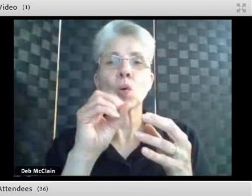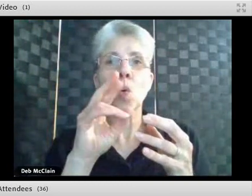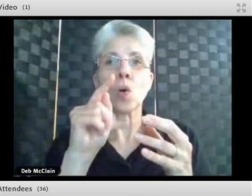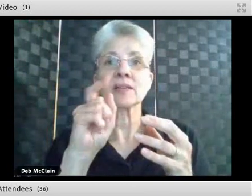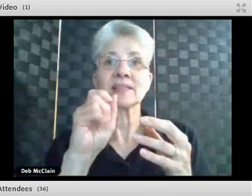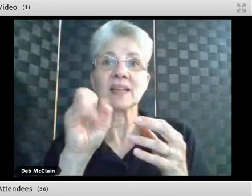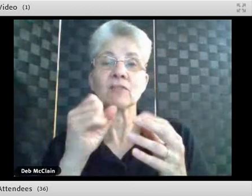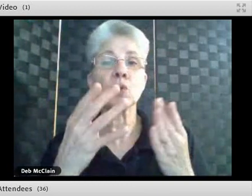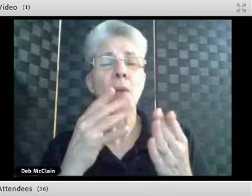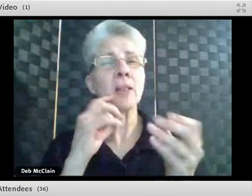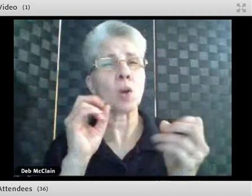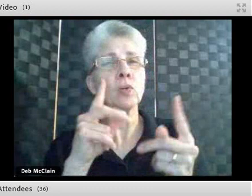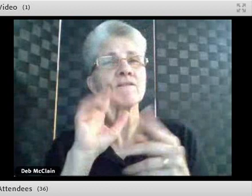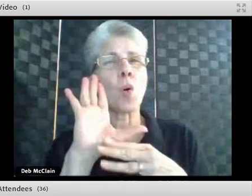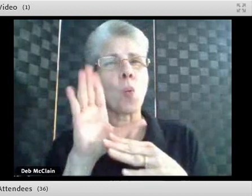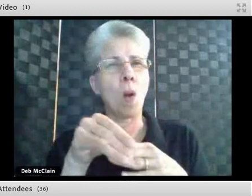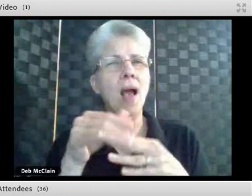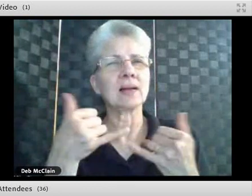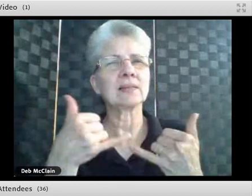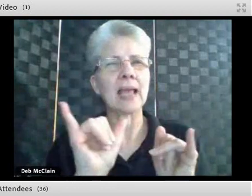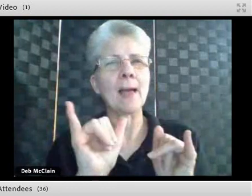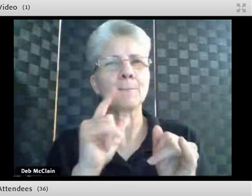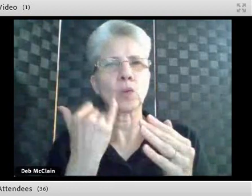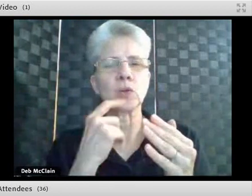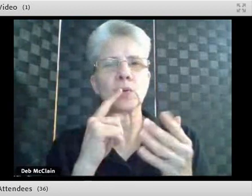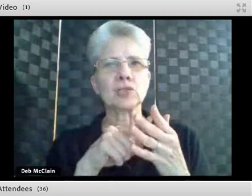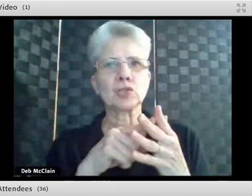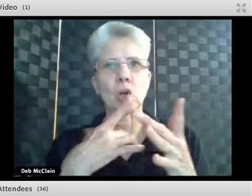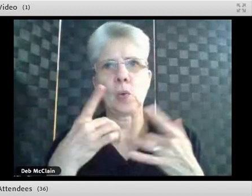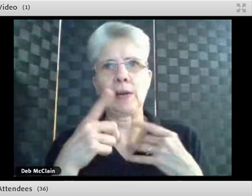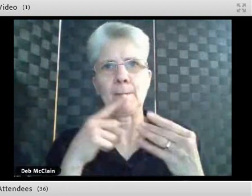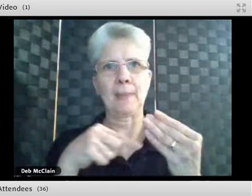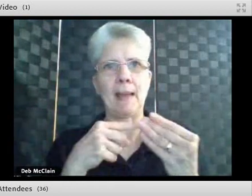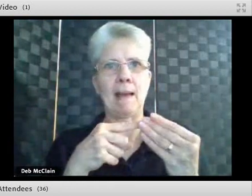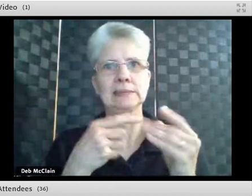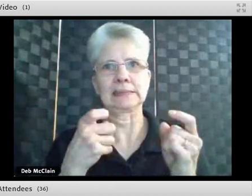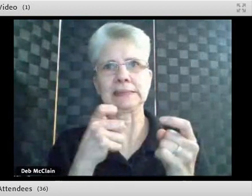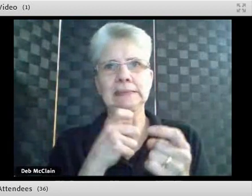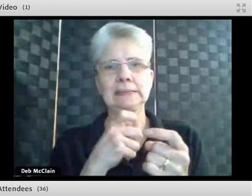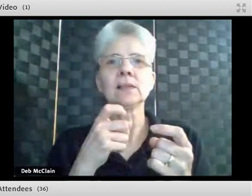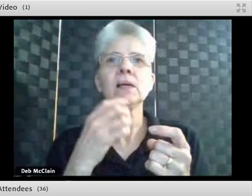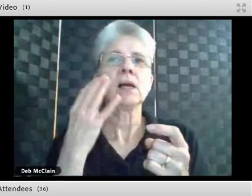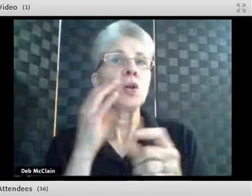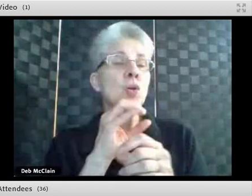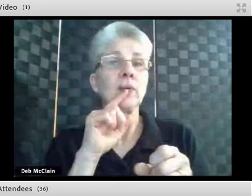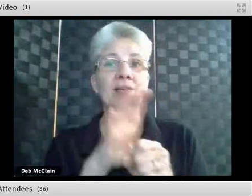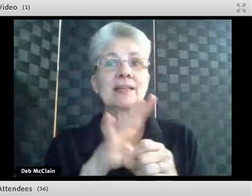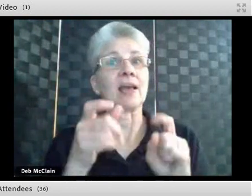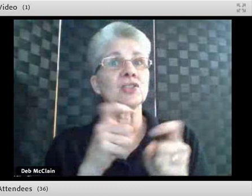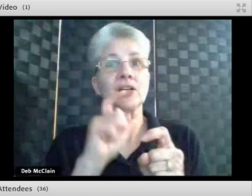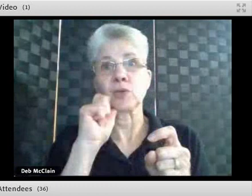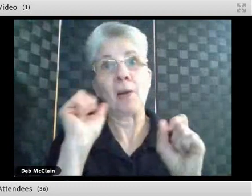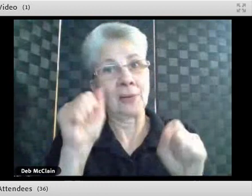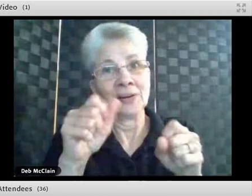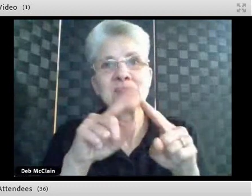you're probably okay for a while yet before you need to start worrying. Again, no guarantees. That could change tomorrow,